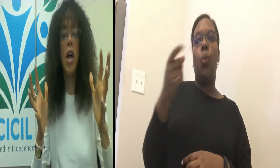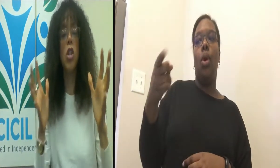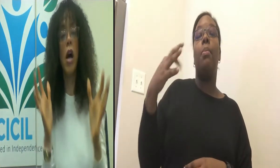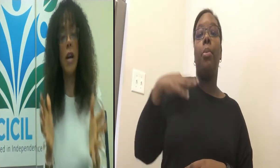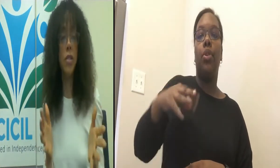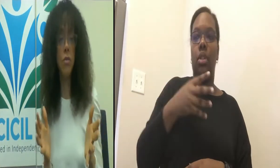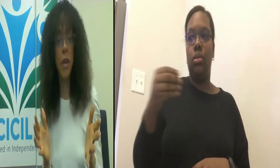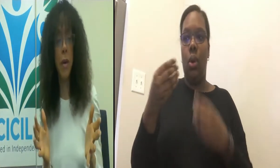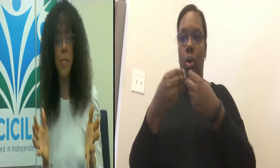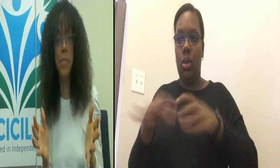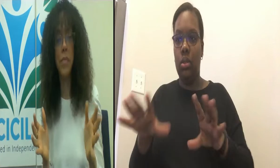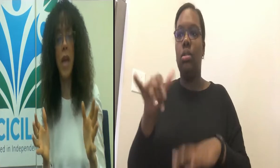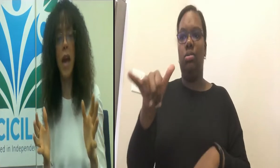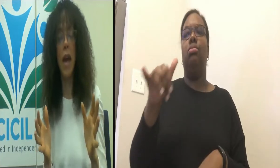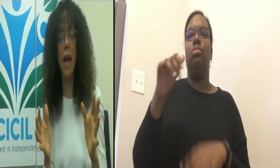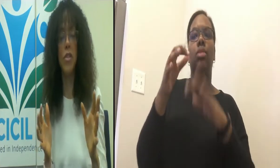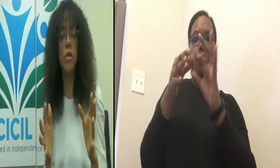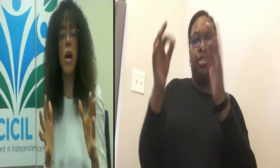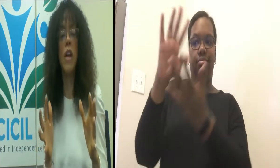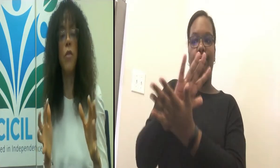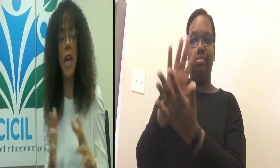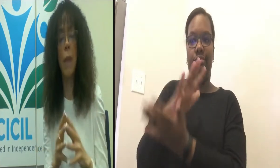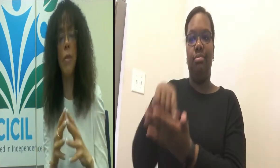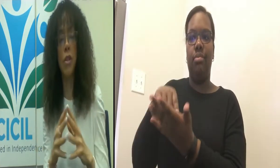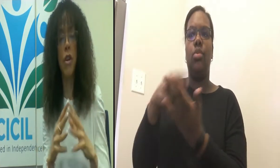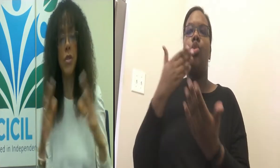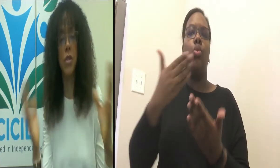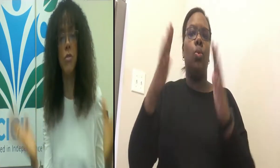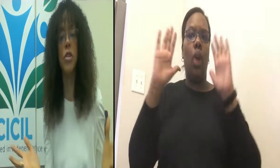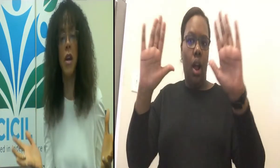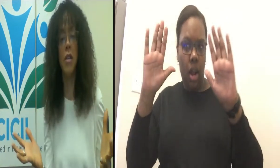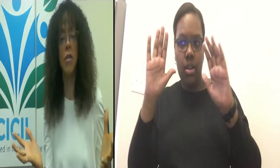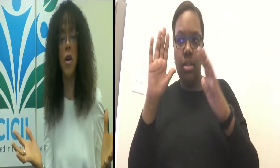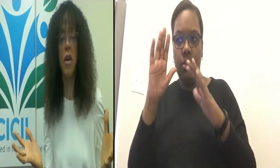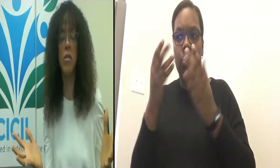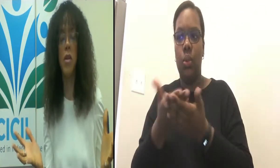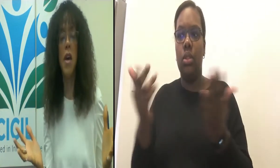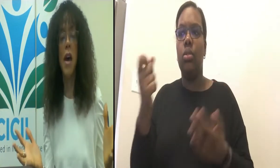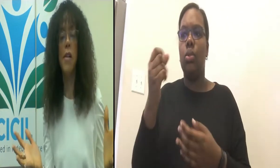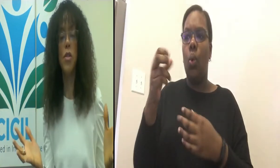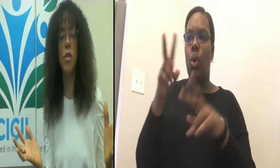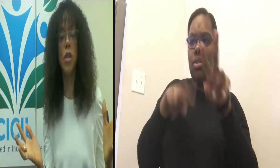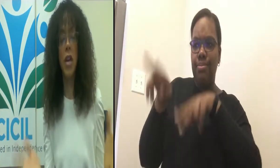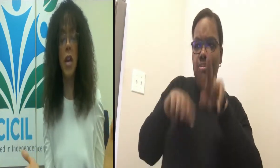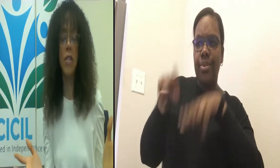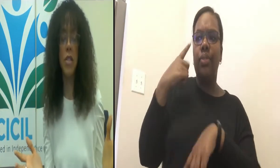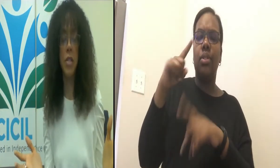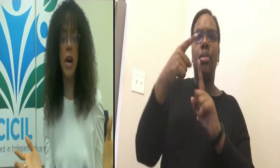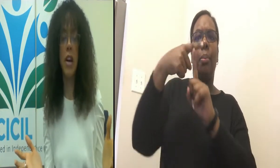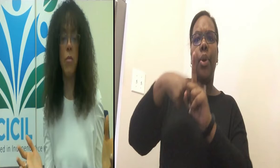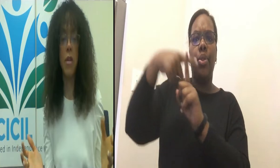obviously these documents have have a lot to them and there's a lot of